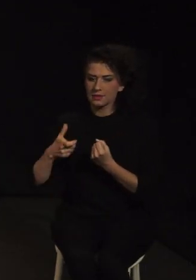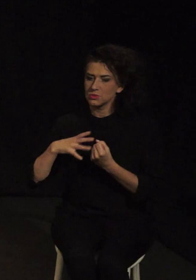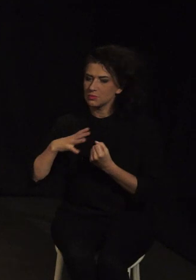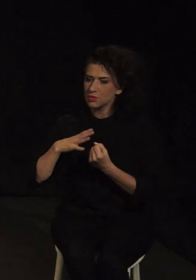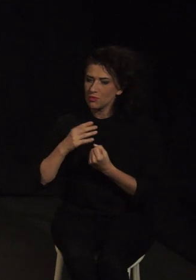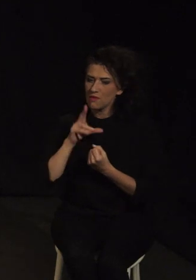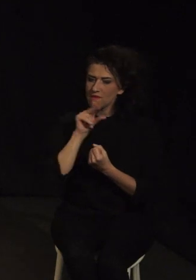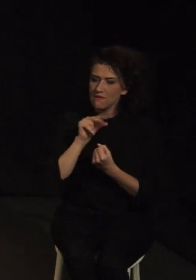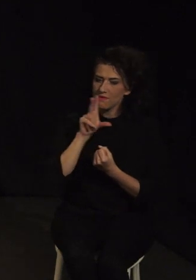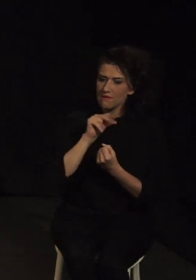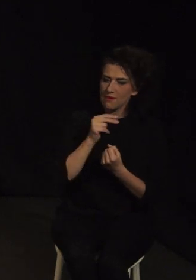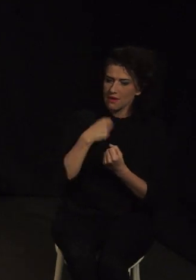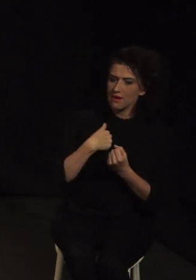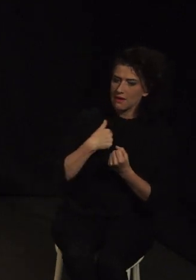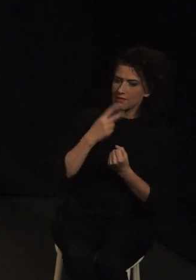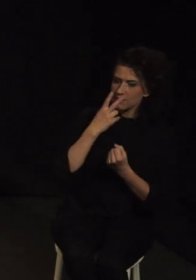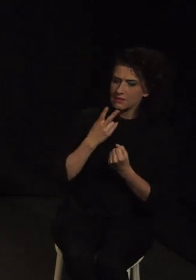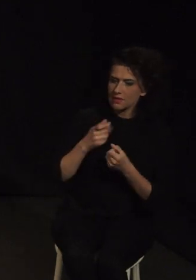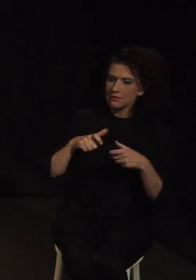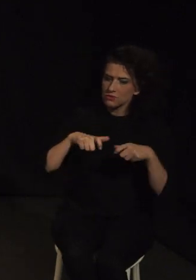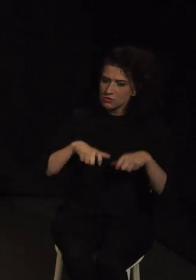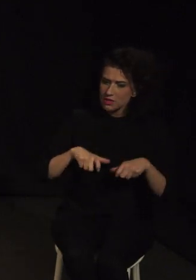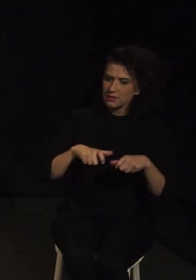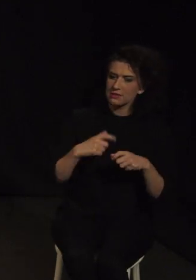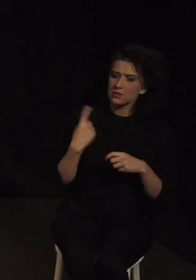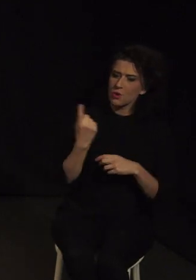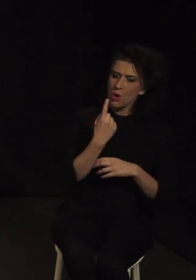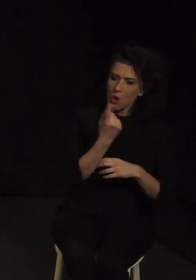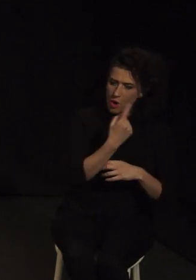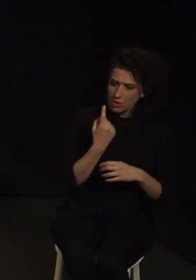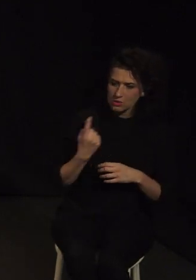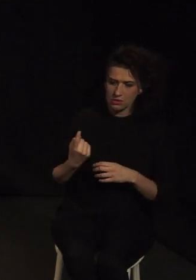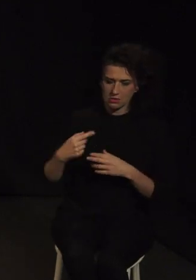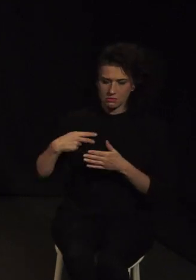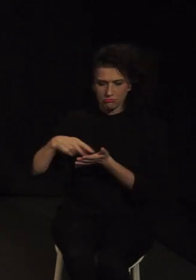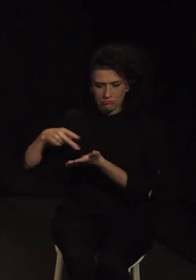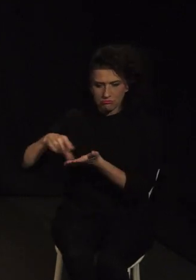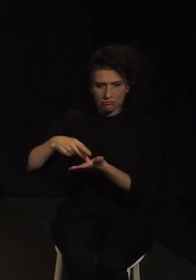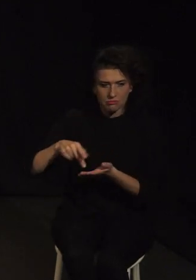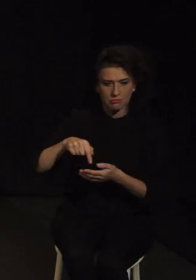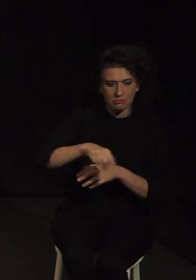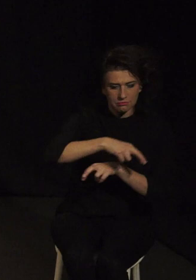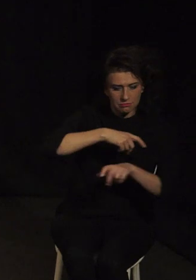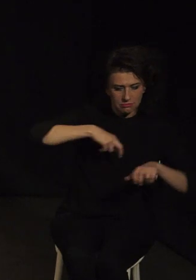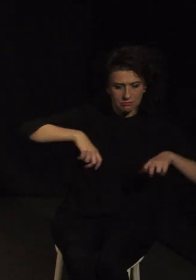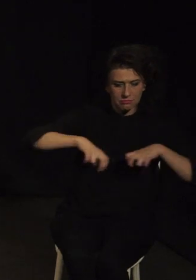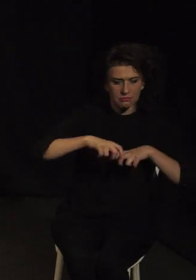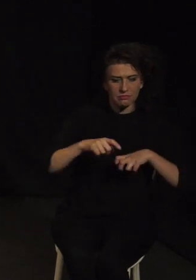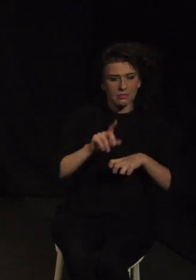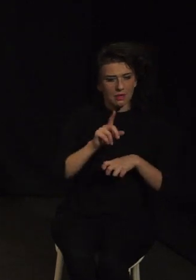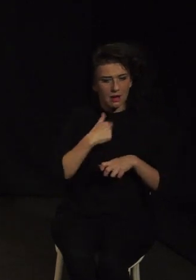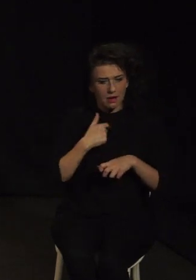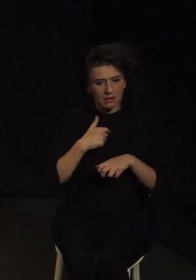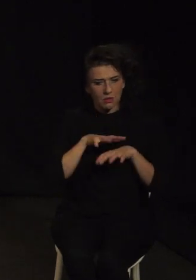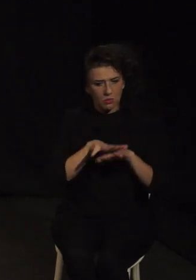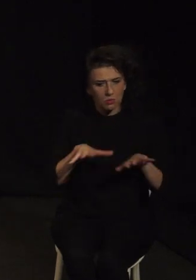I saw that you were sitting in a chair or walking, but at the same time I had many such moments